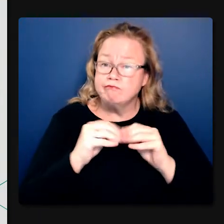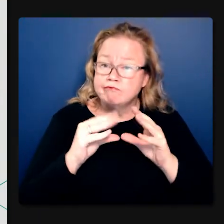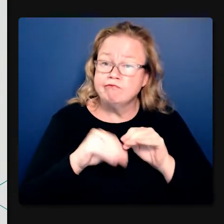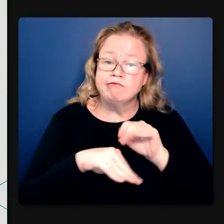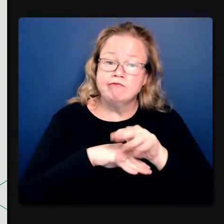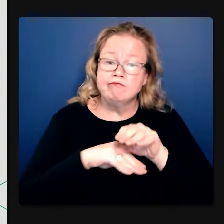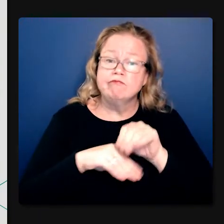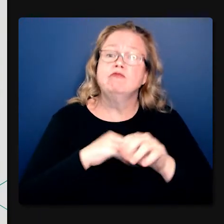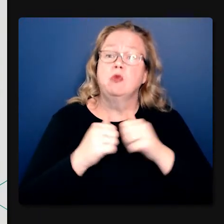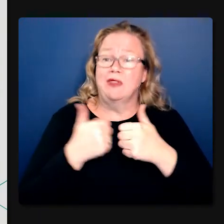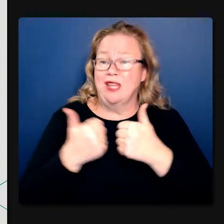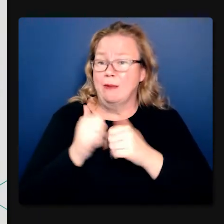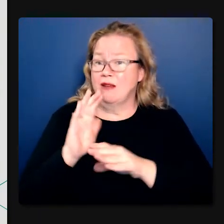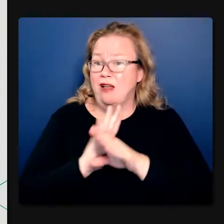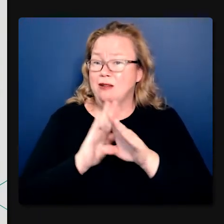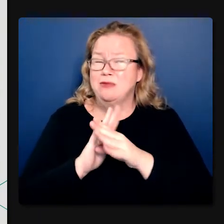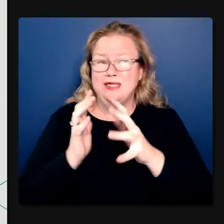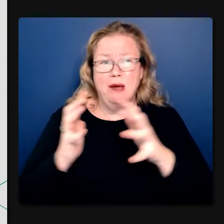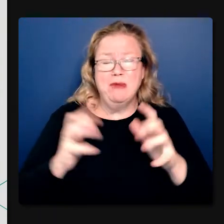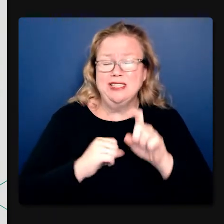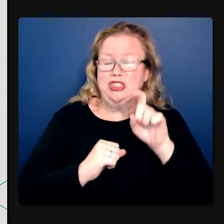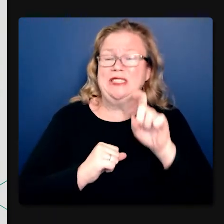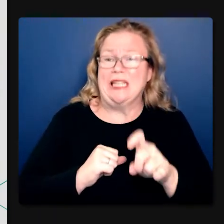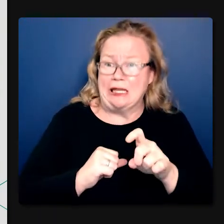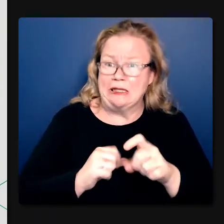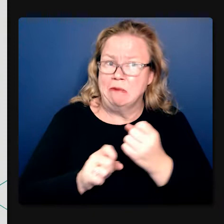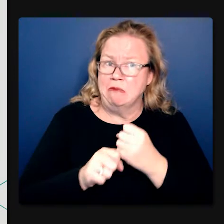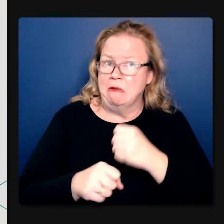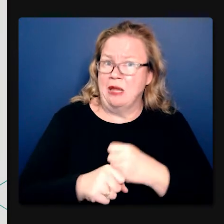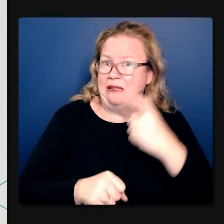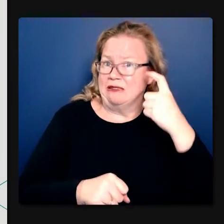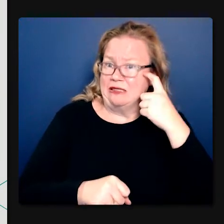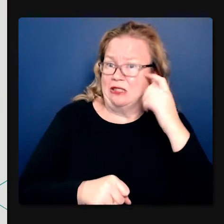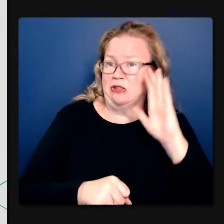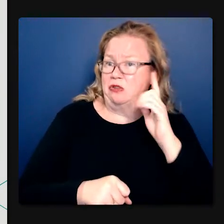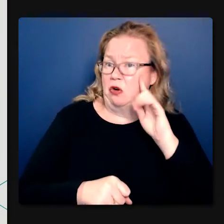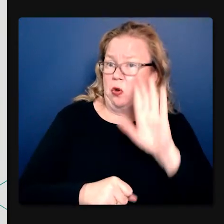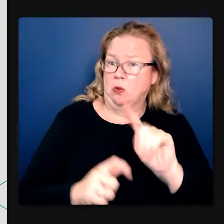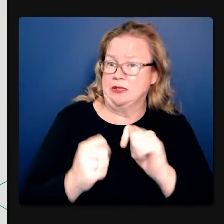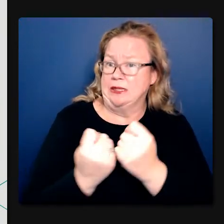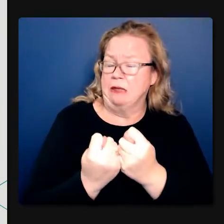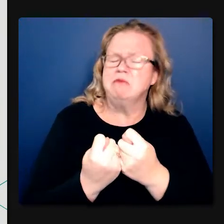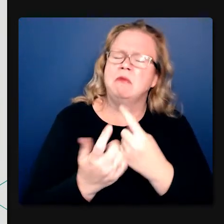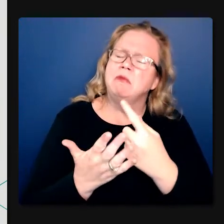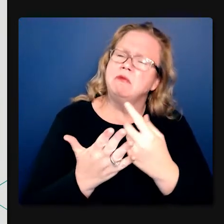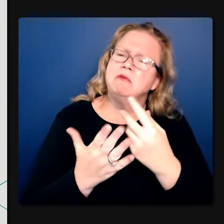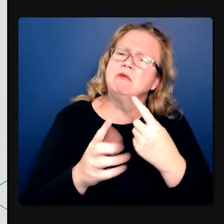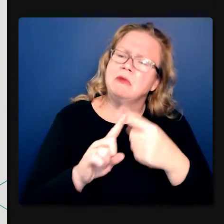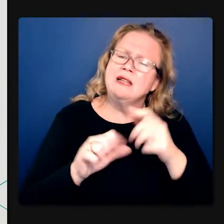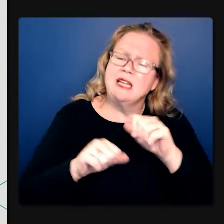on game development as much as it takes and makes sense for your team. We can evaluate your current systems